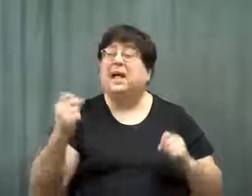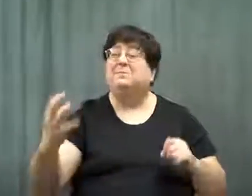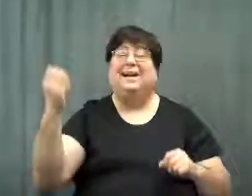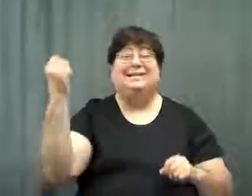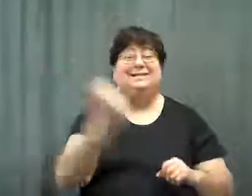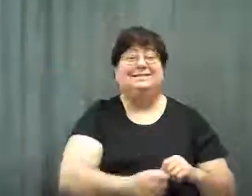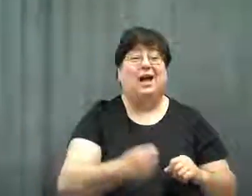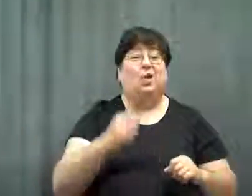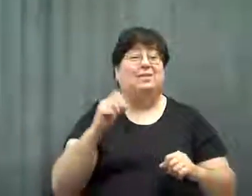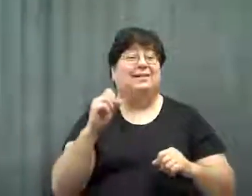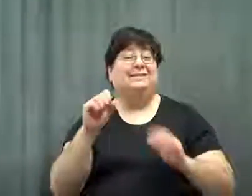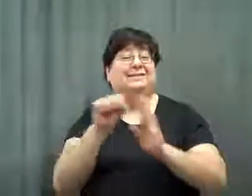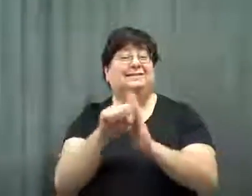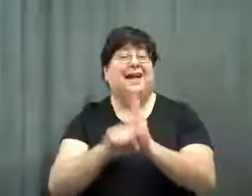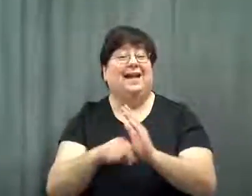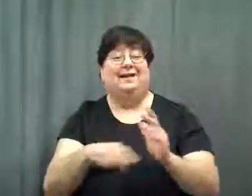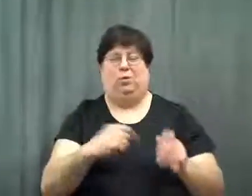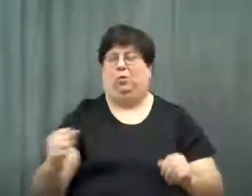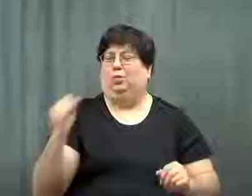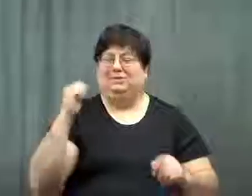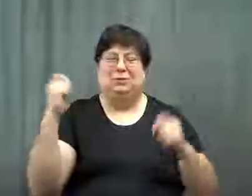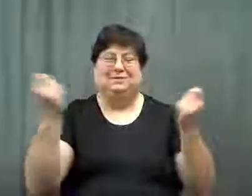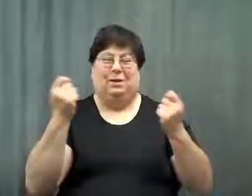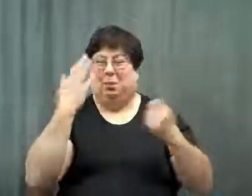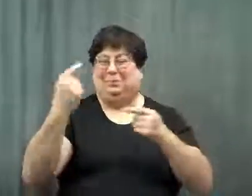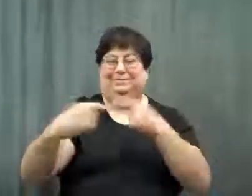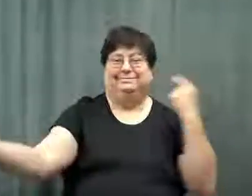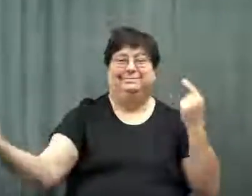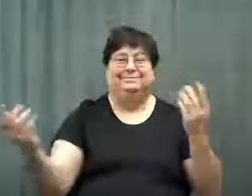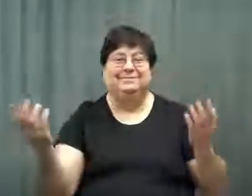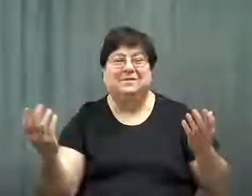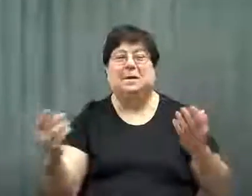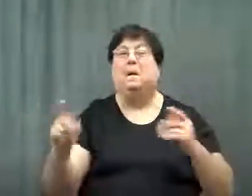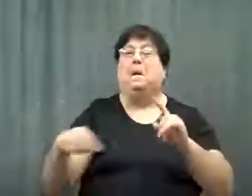Many southern states refused to celebrate it because of the enmity.